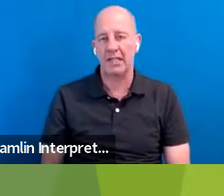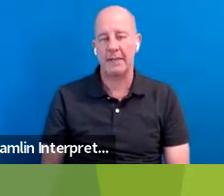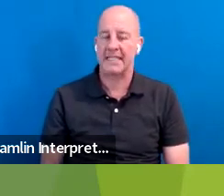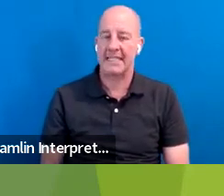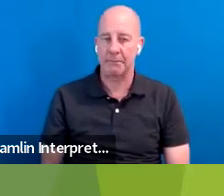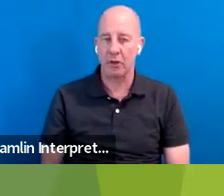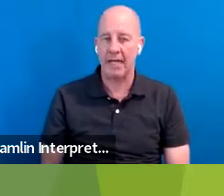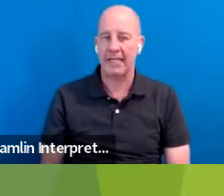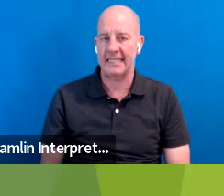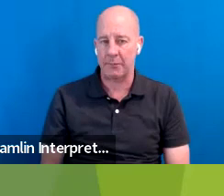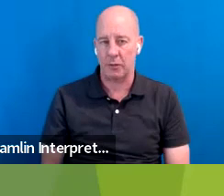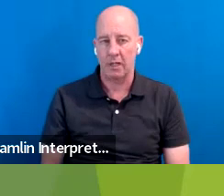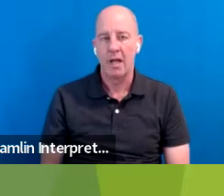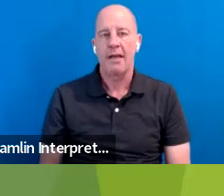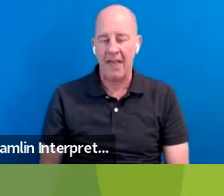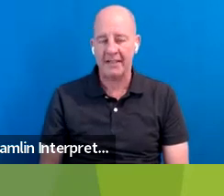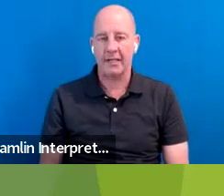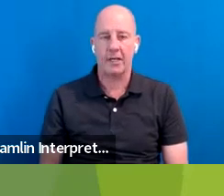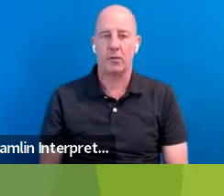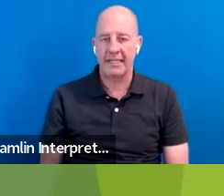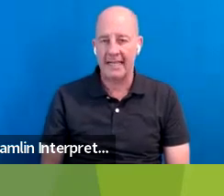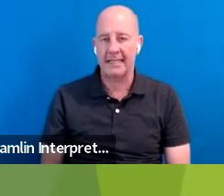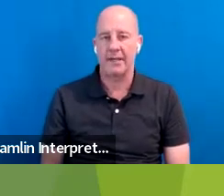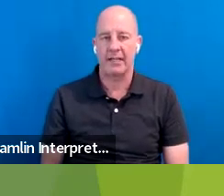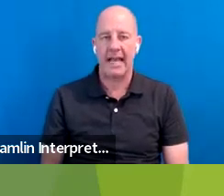You want to keep it simple and conceptual.